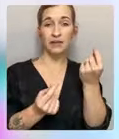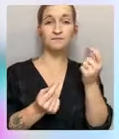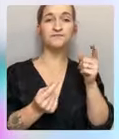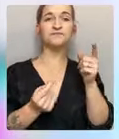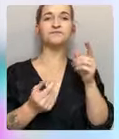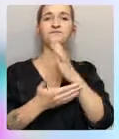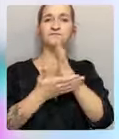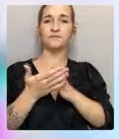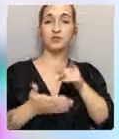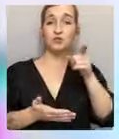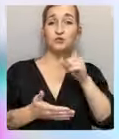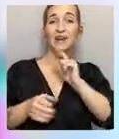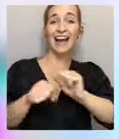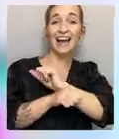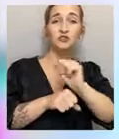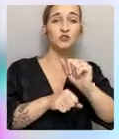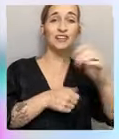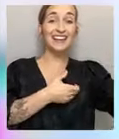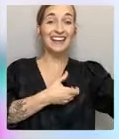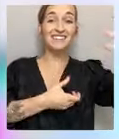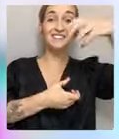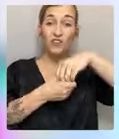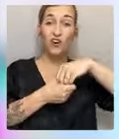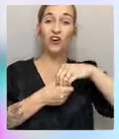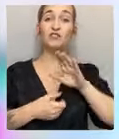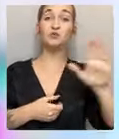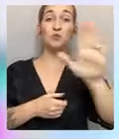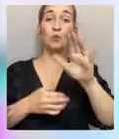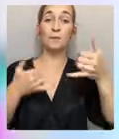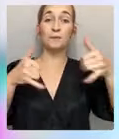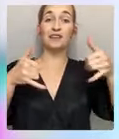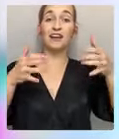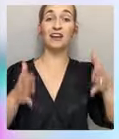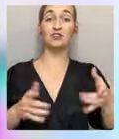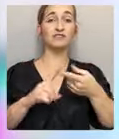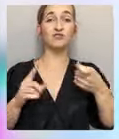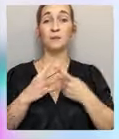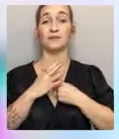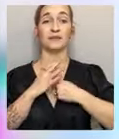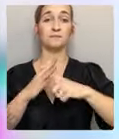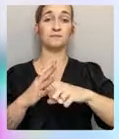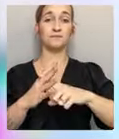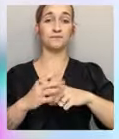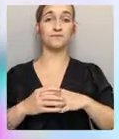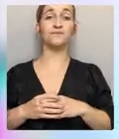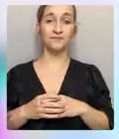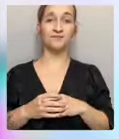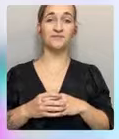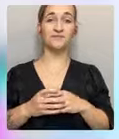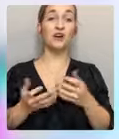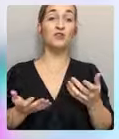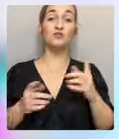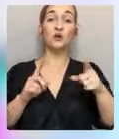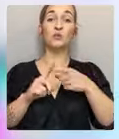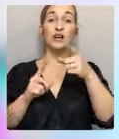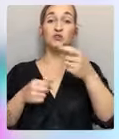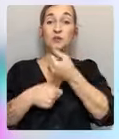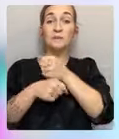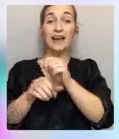is the the part that you actually involve your player from the get-go. So, I mean, when you're making a film, for example,